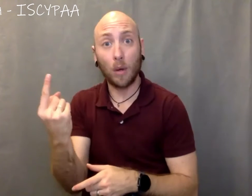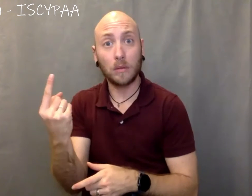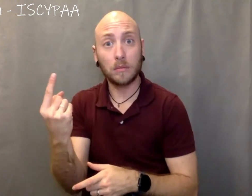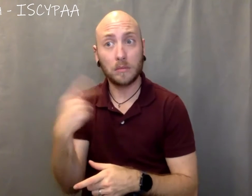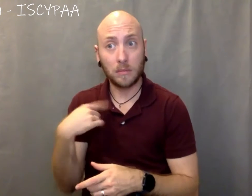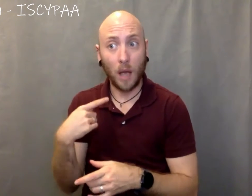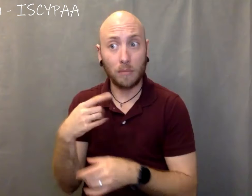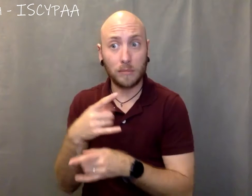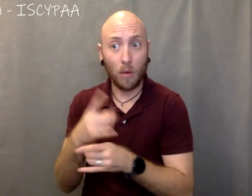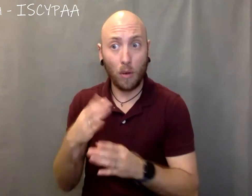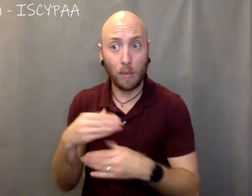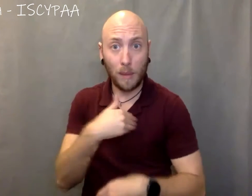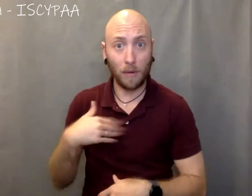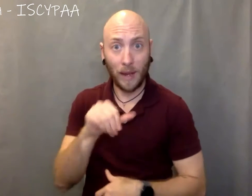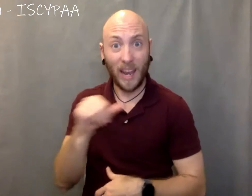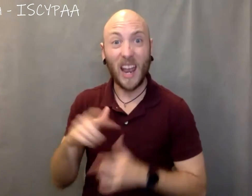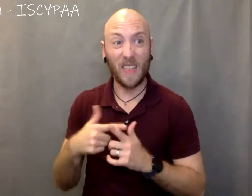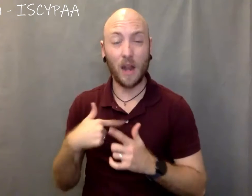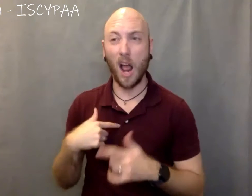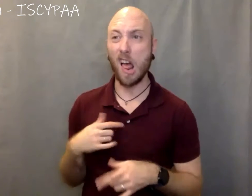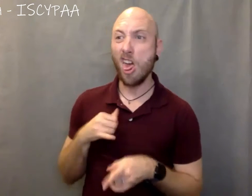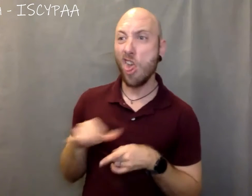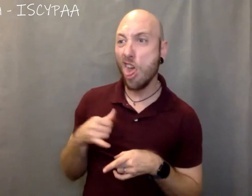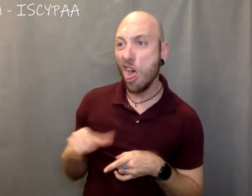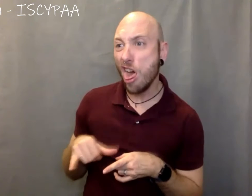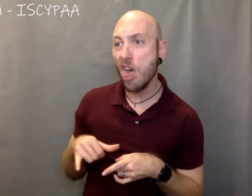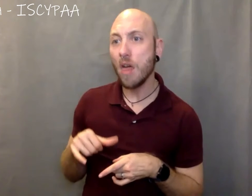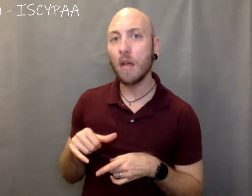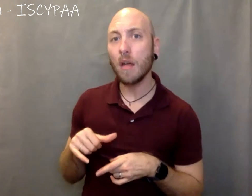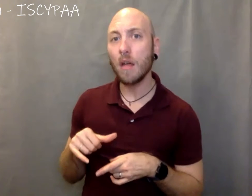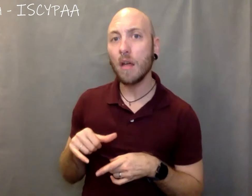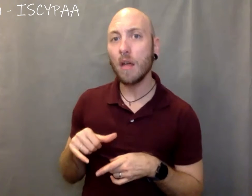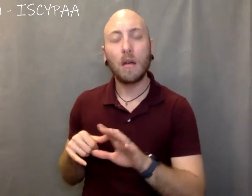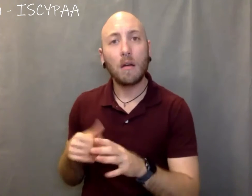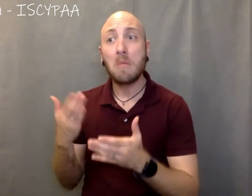take it out on people, you know, that might deny somebody like connected to somebody I work